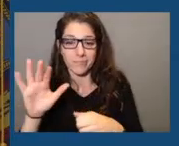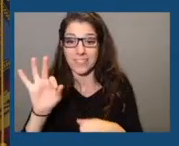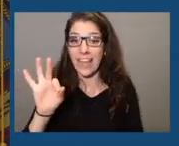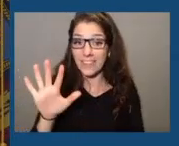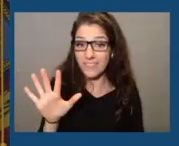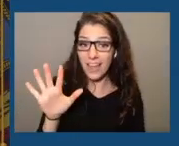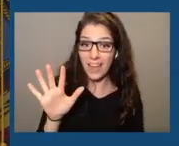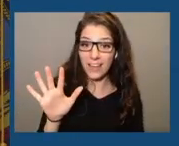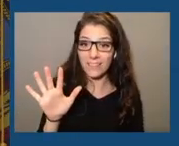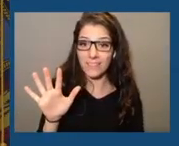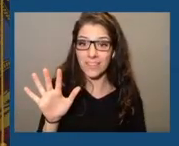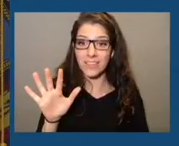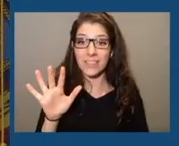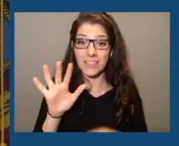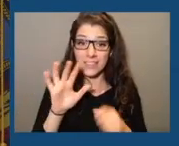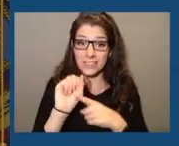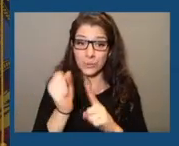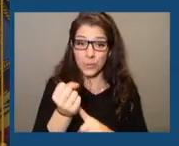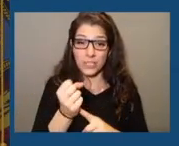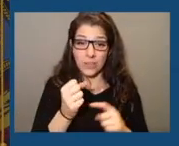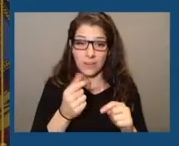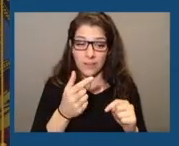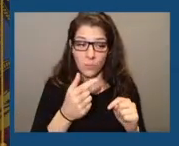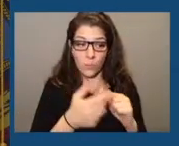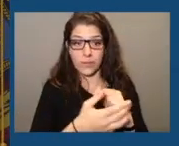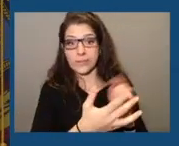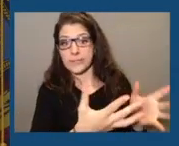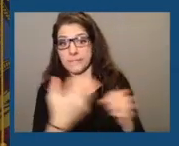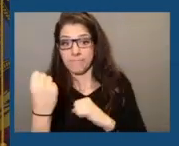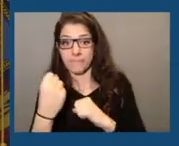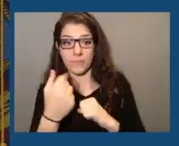incidences that we were able to get the guns out of people who telegraphed already,